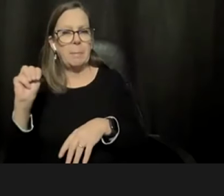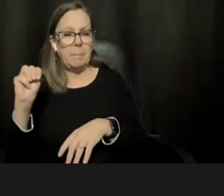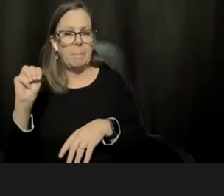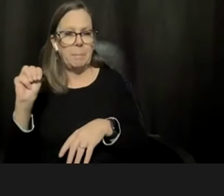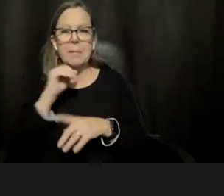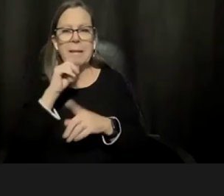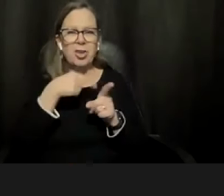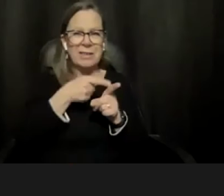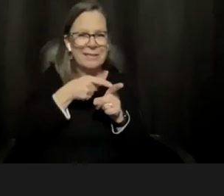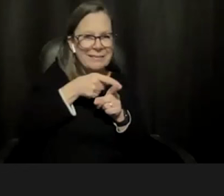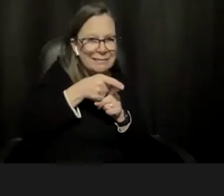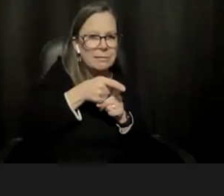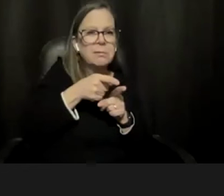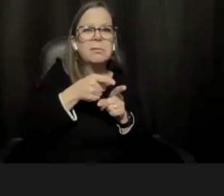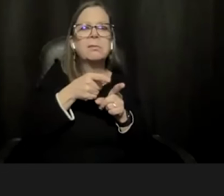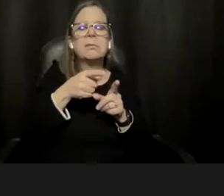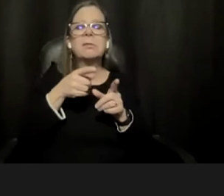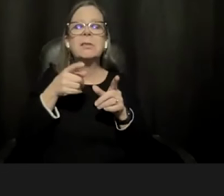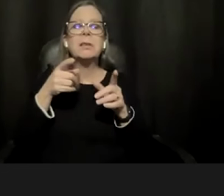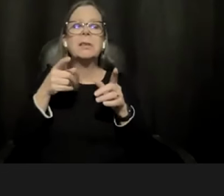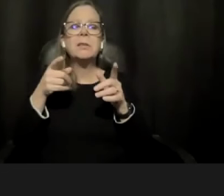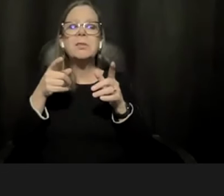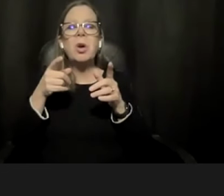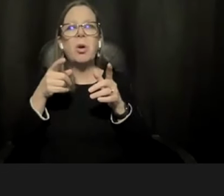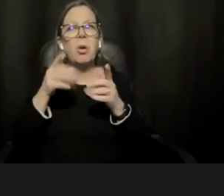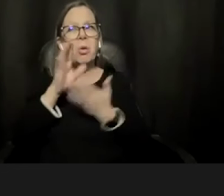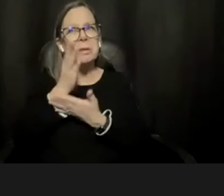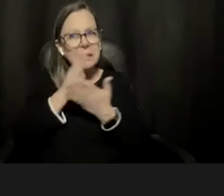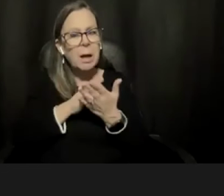We really were able to take some of those lessons learned and the initial strategies